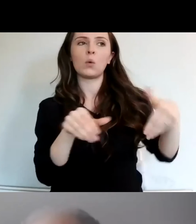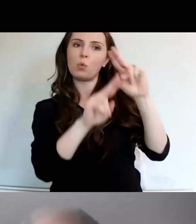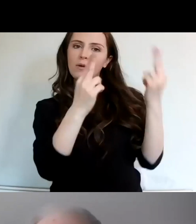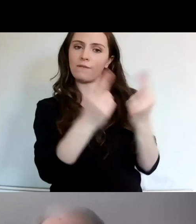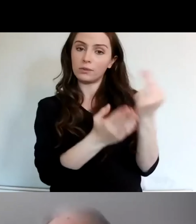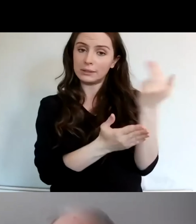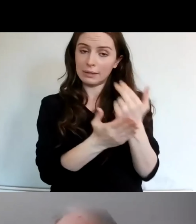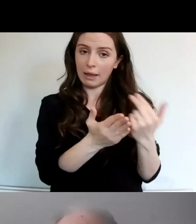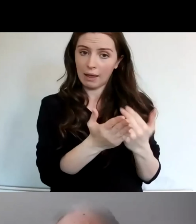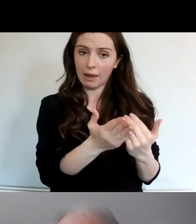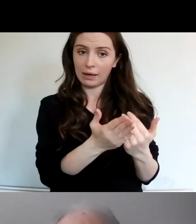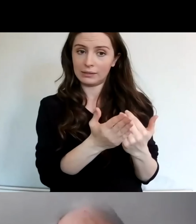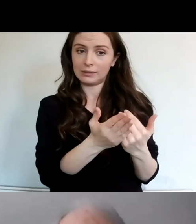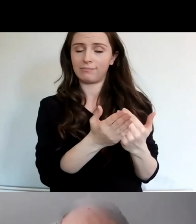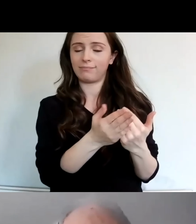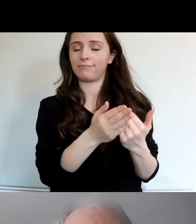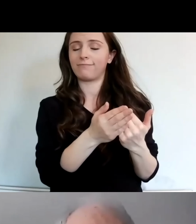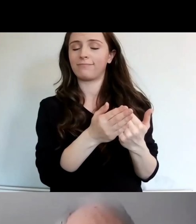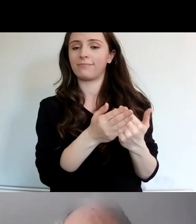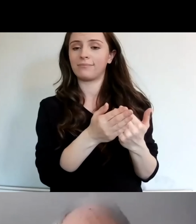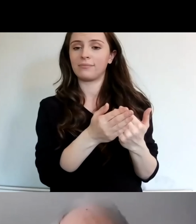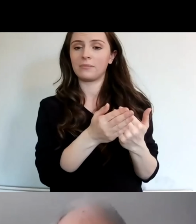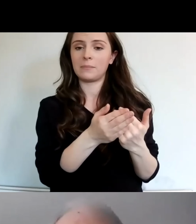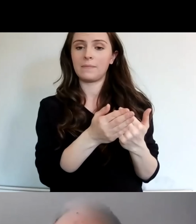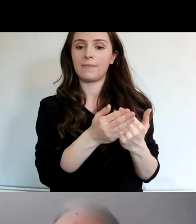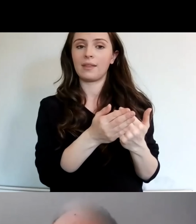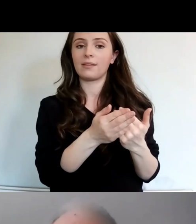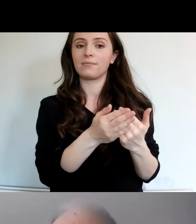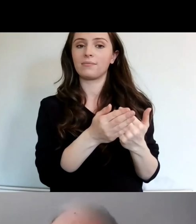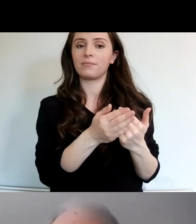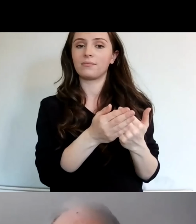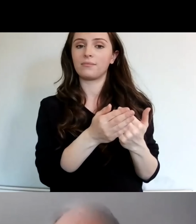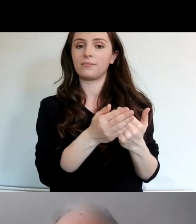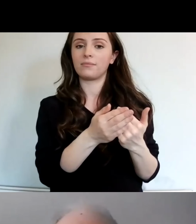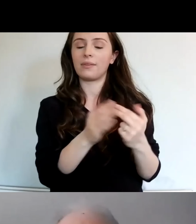and our colleague who will follow this presentation, Eoin O'Herlihy,